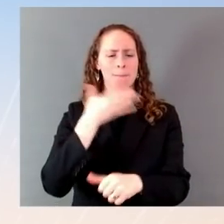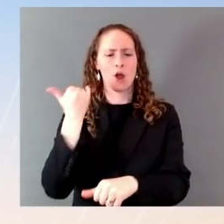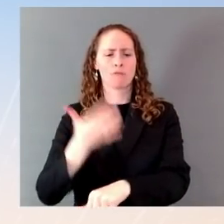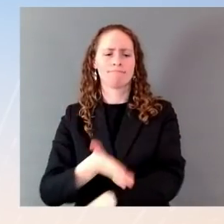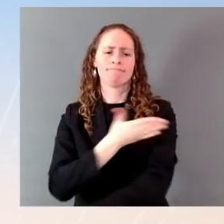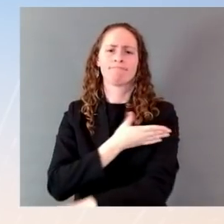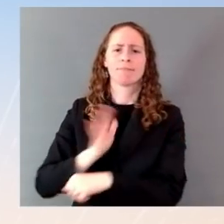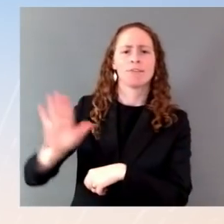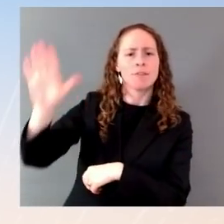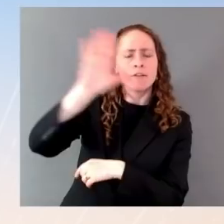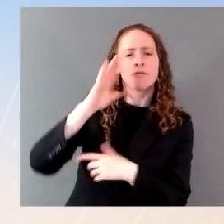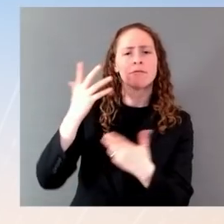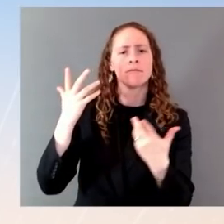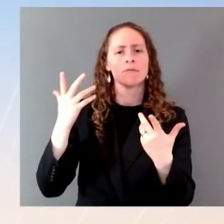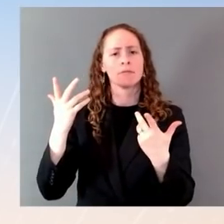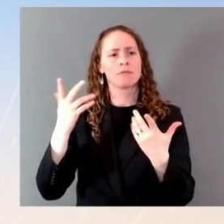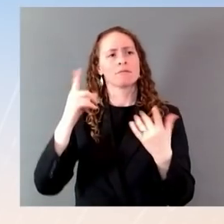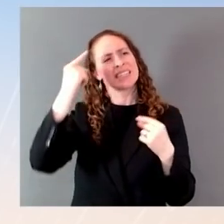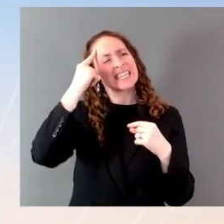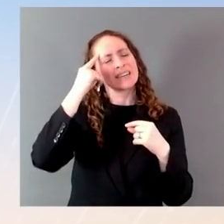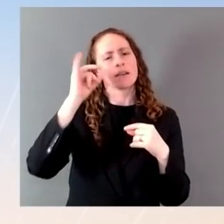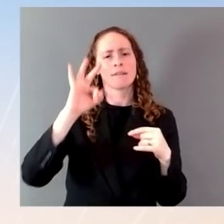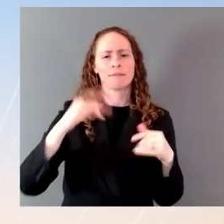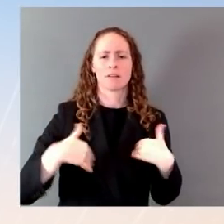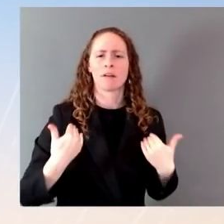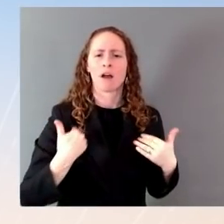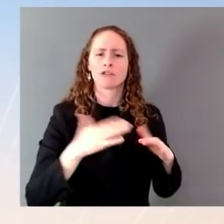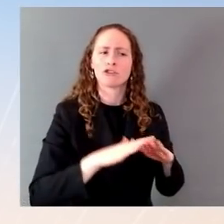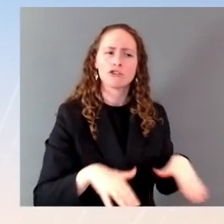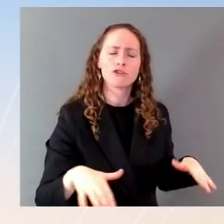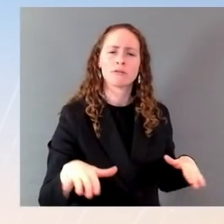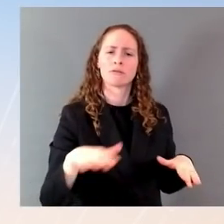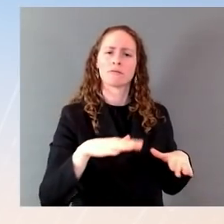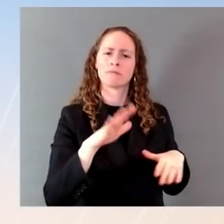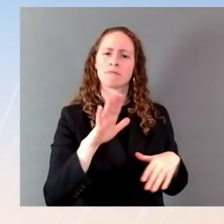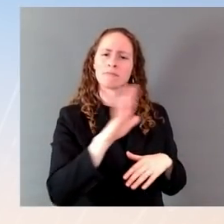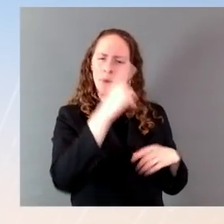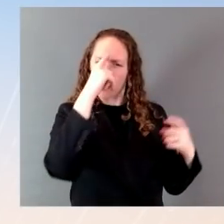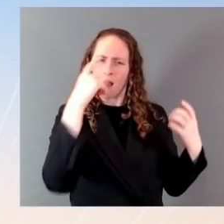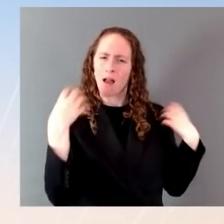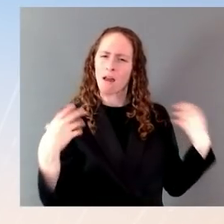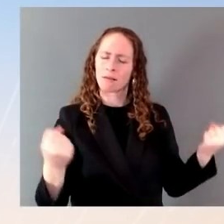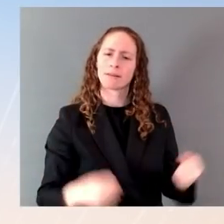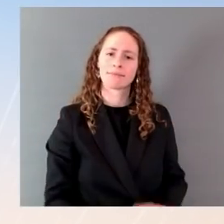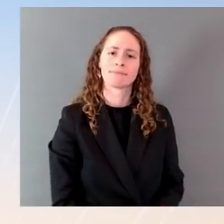also she hosted a summit to mark -- today -- to mark the first-ever White House Maternal Health Day of Action.